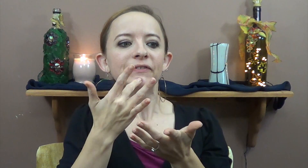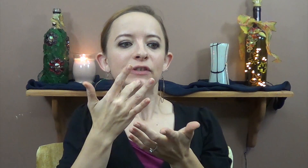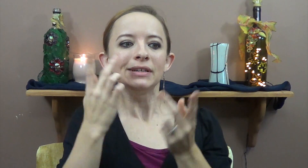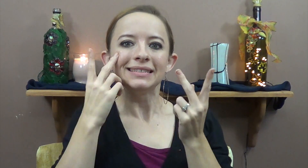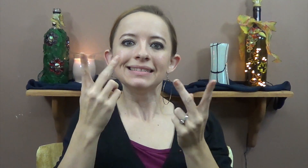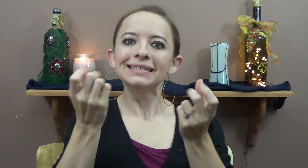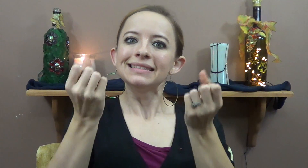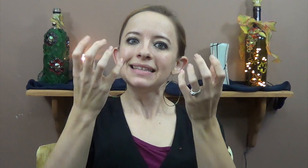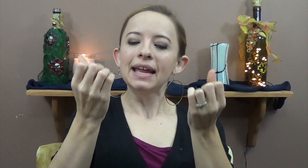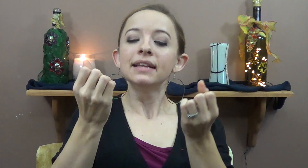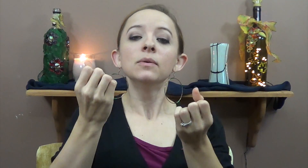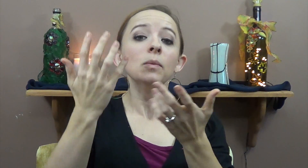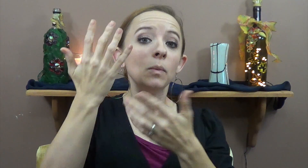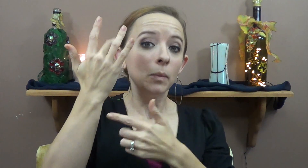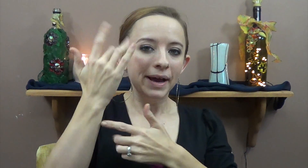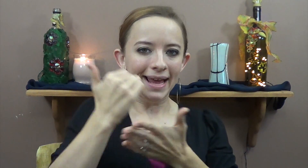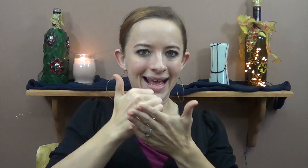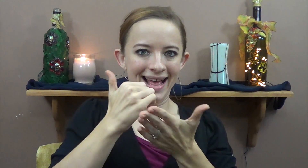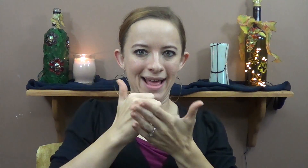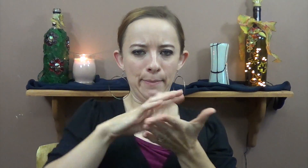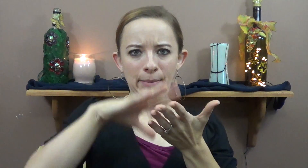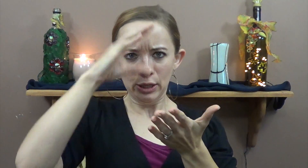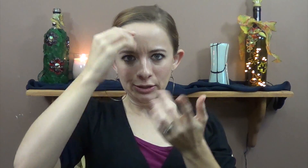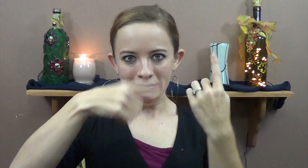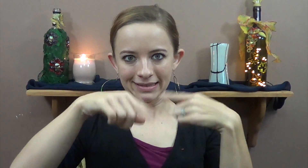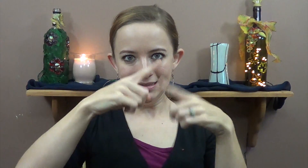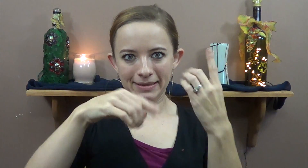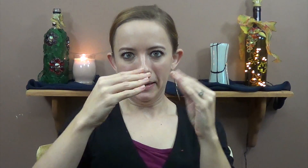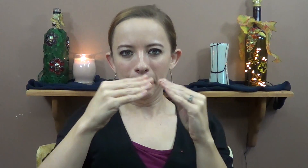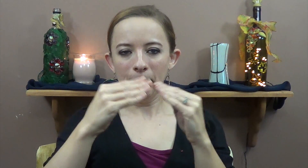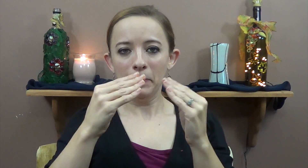person had commented a while back saying that they prefer watchign me sign because it helps